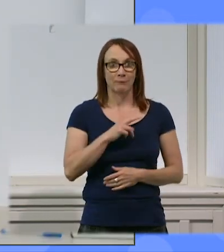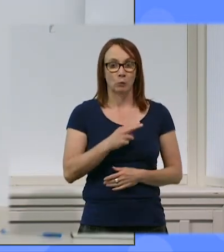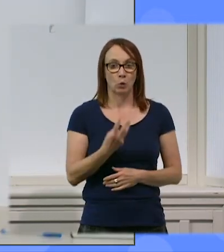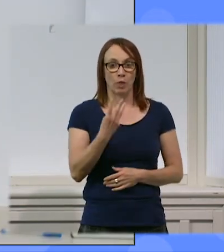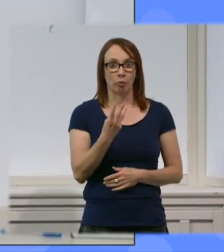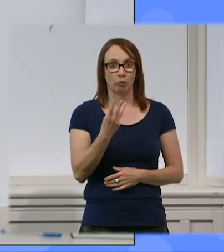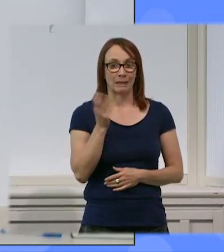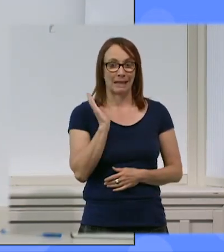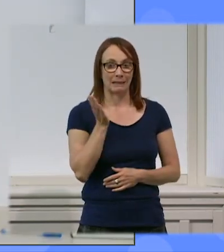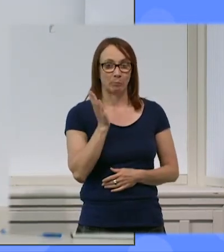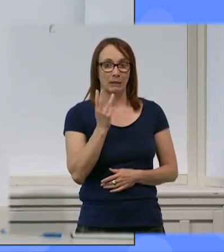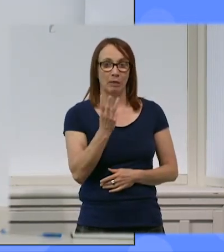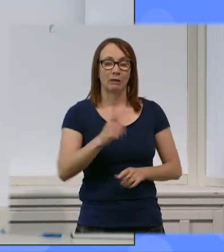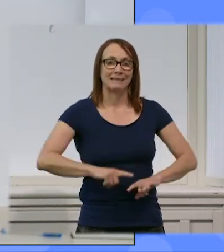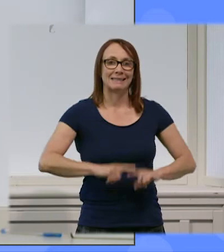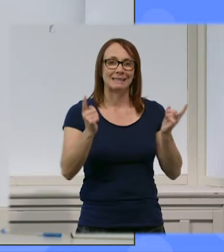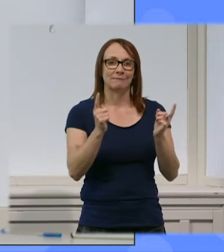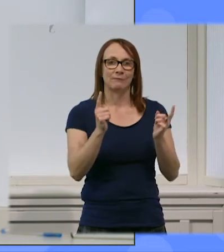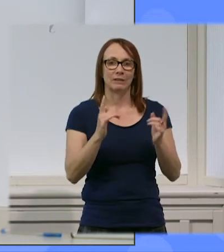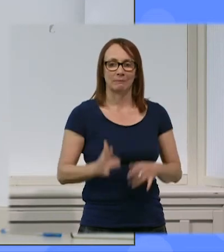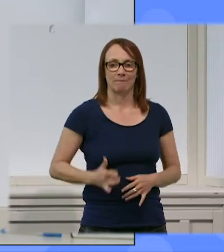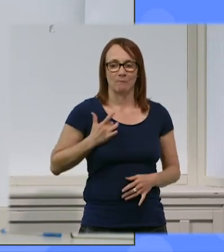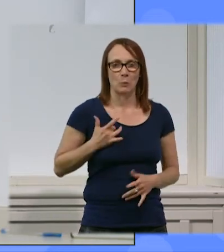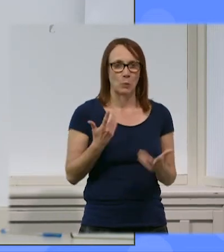different perspectives on how we can become a more sustainable country that